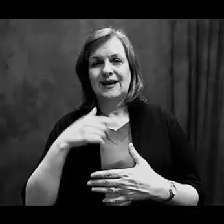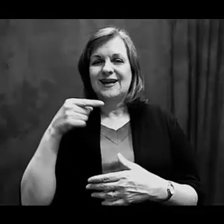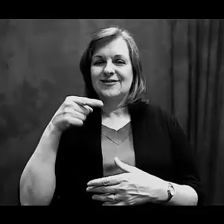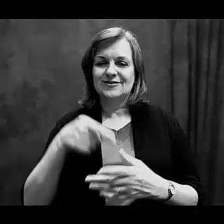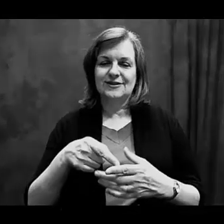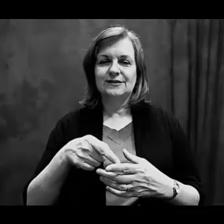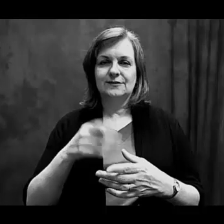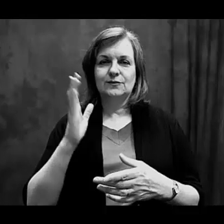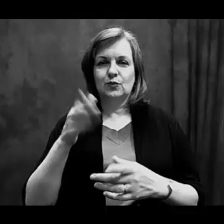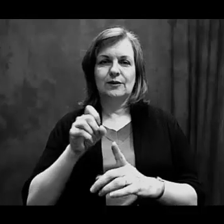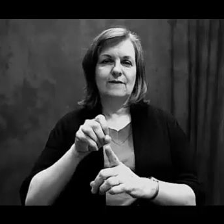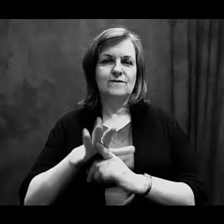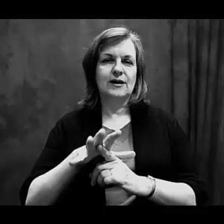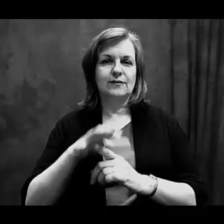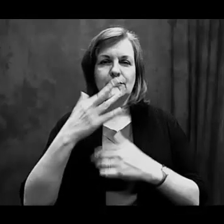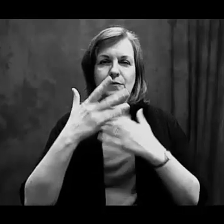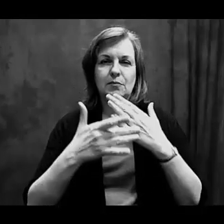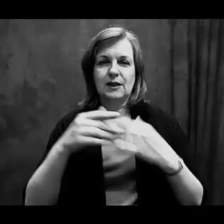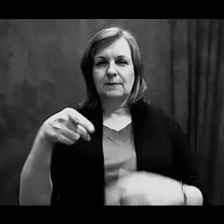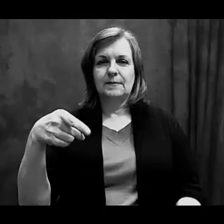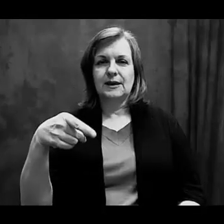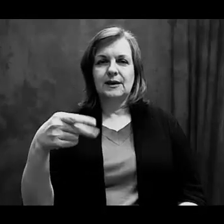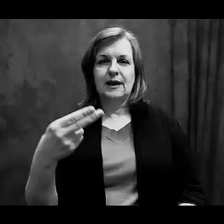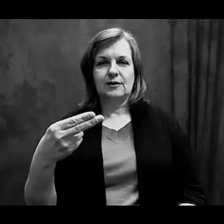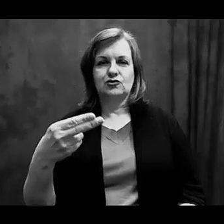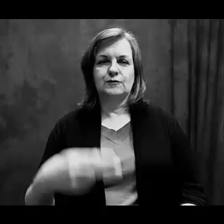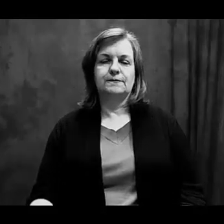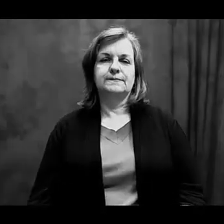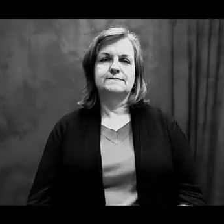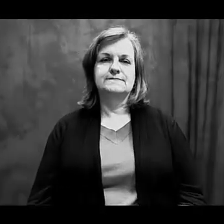we will look at this more later but this is where we target